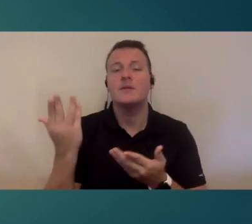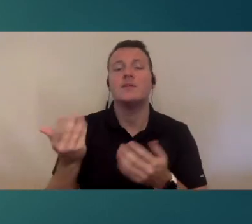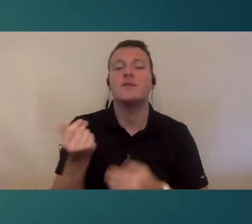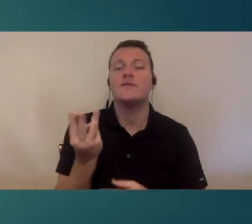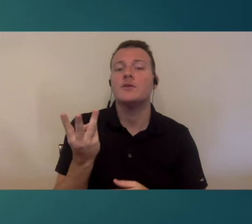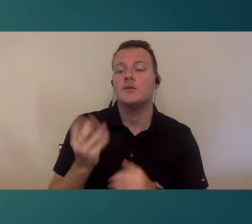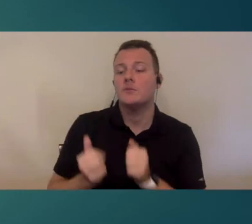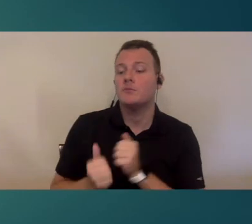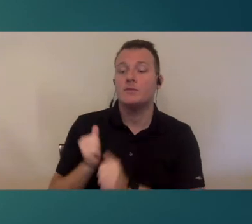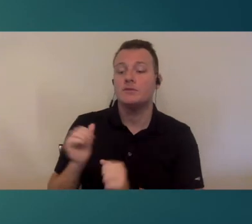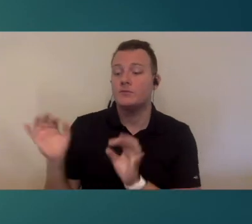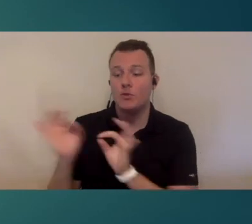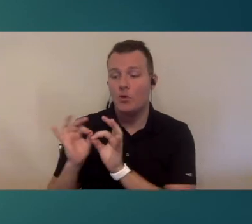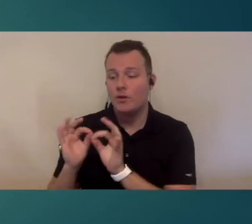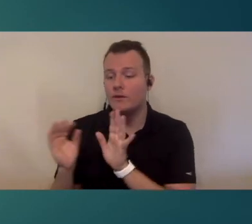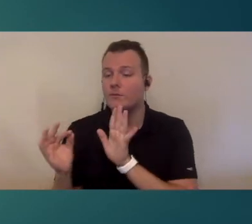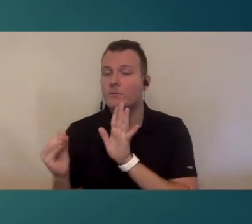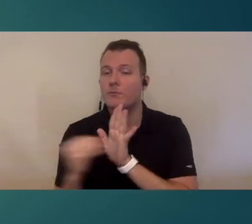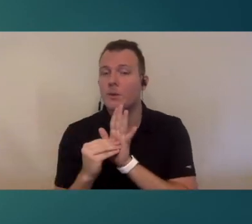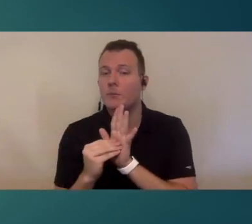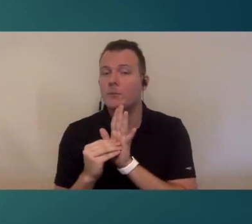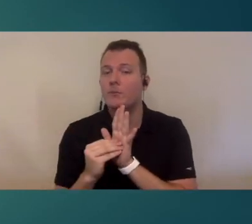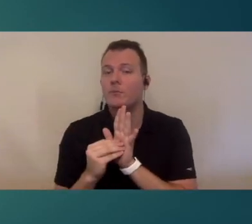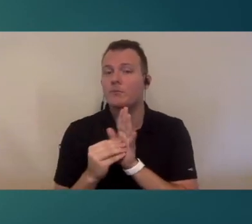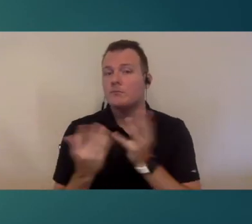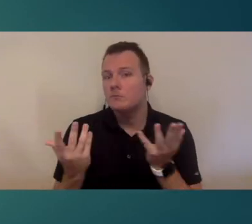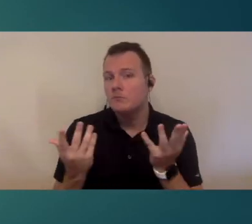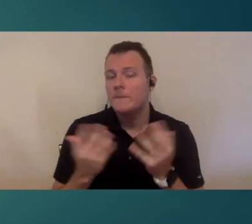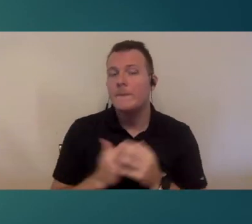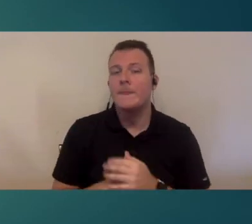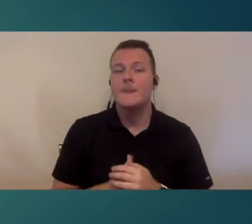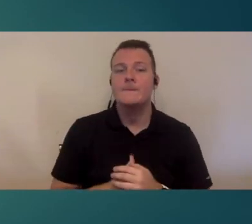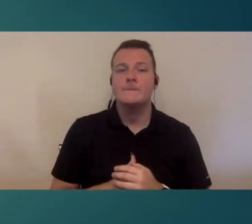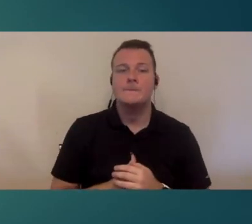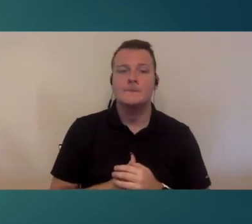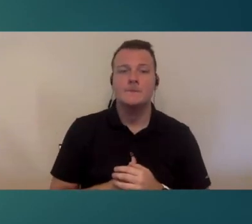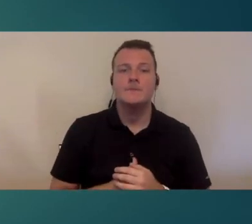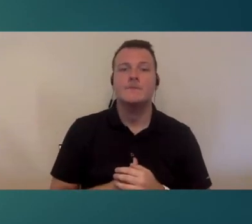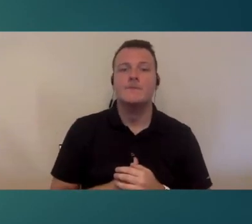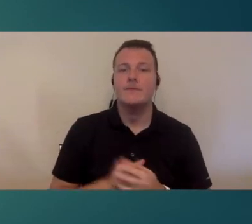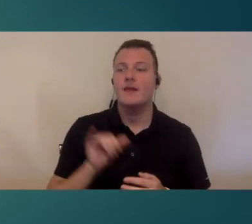few most important ones to you on there, but certainly if you're talking about